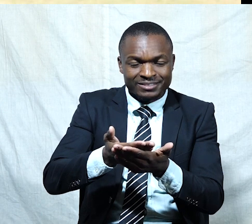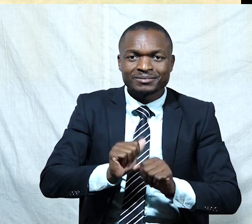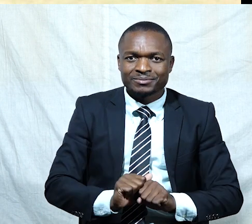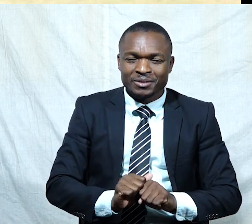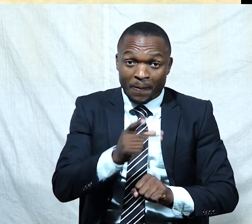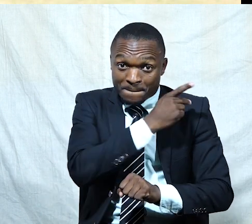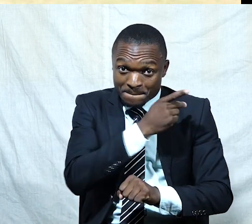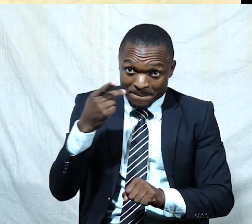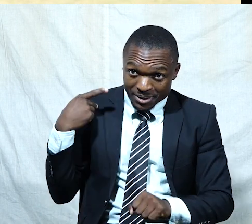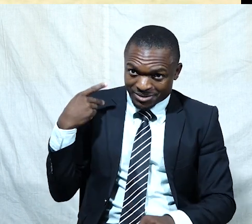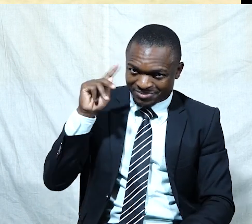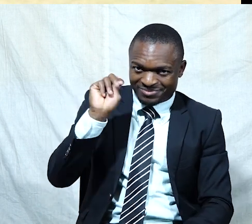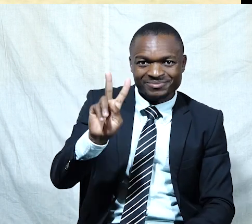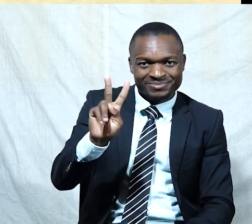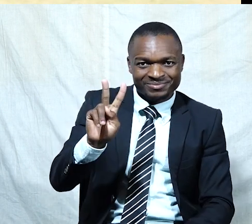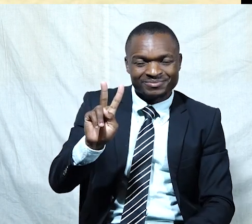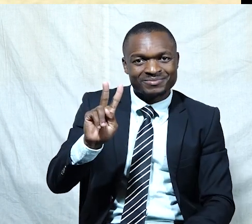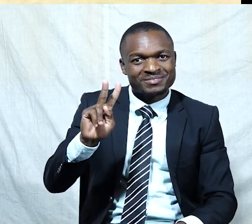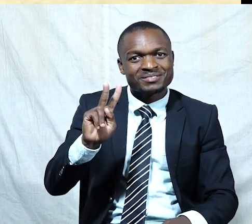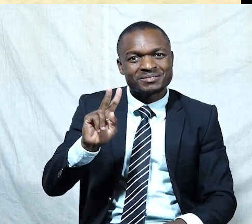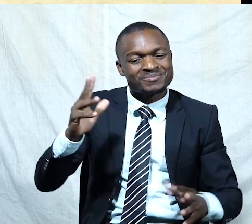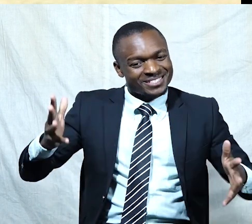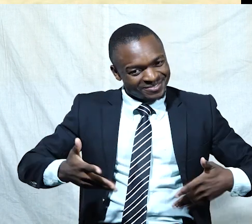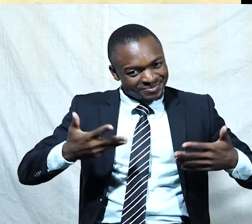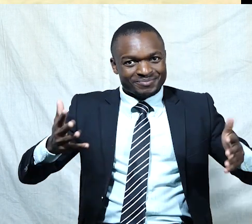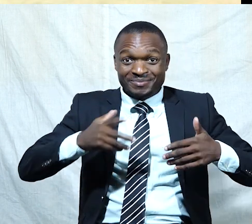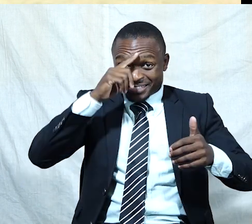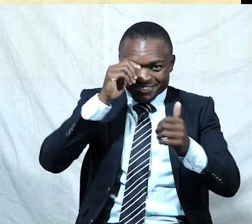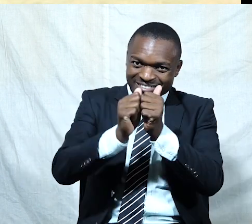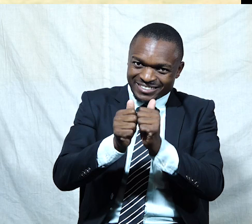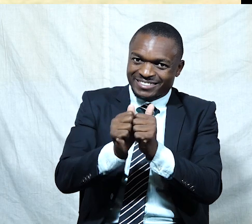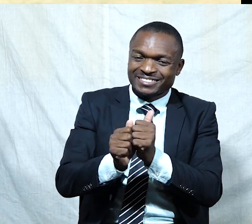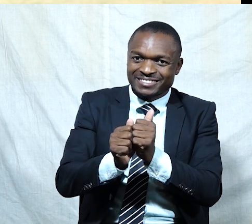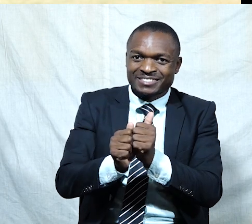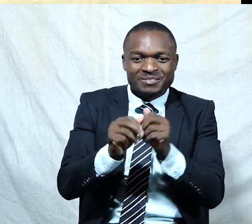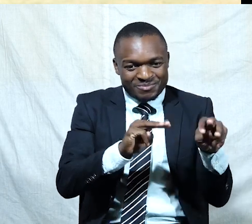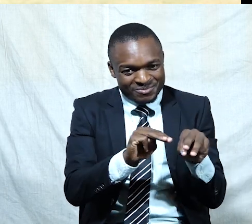Parliament television, we are absolutely happy because we are moving on the